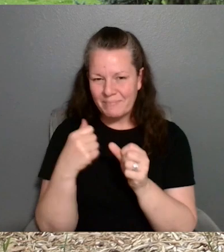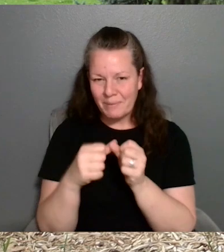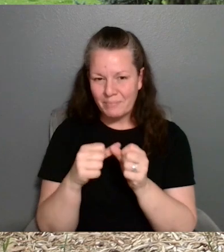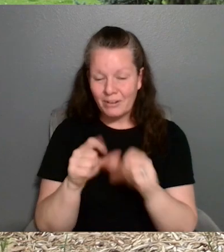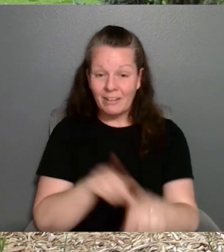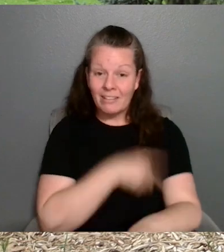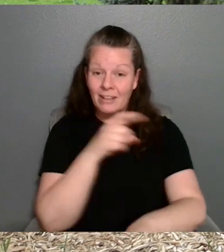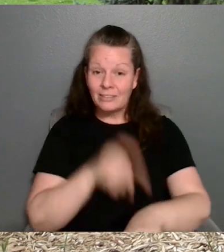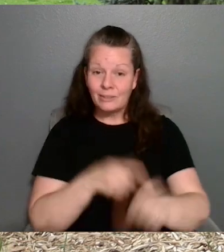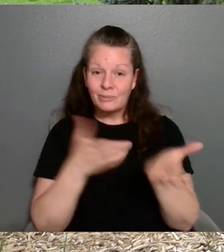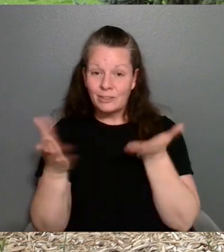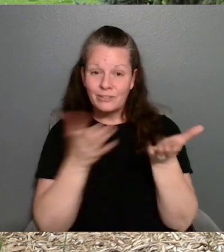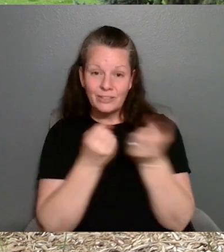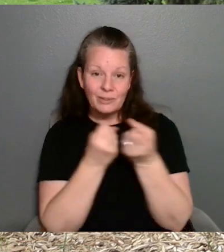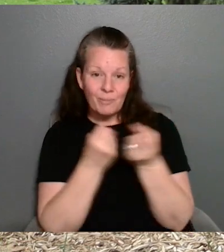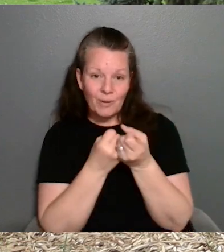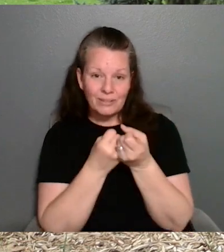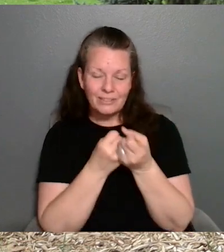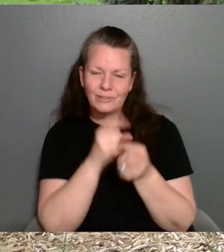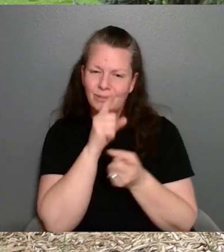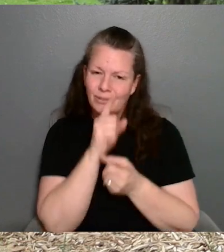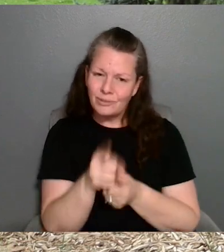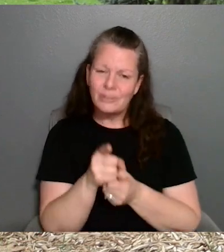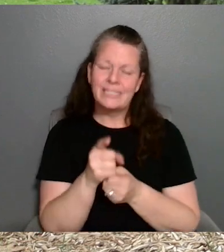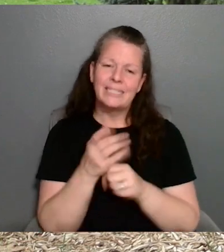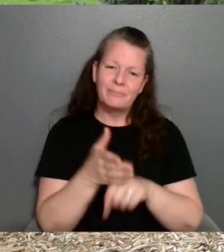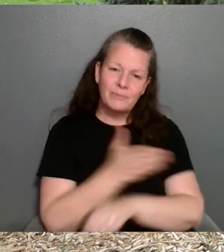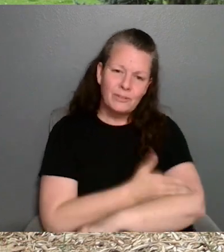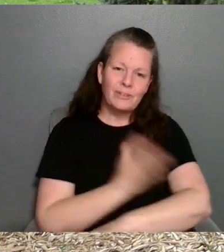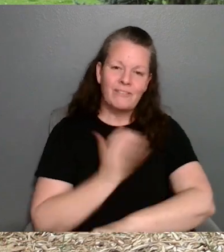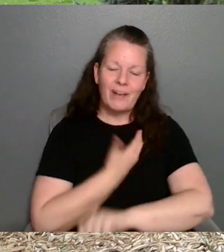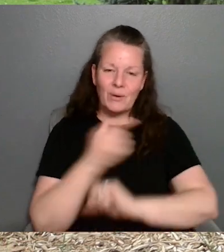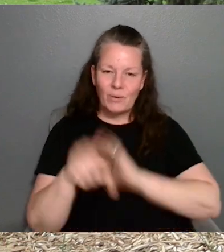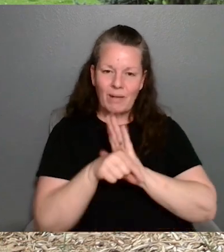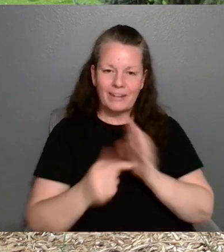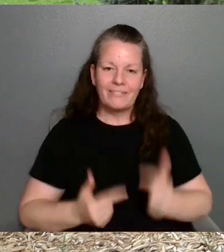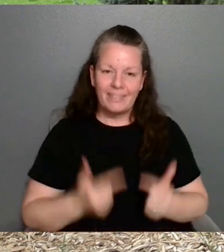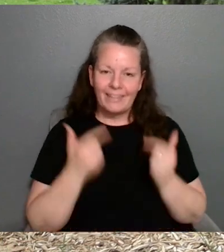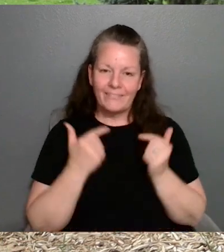and remember that Long Term Services and Supports truly improve our quality of life.